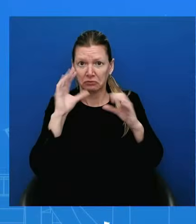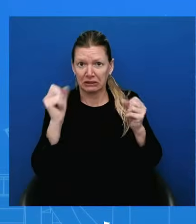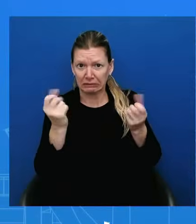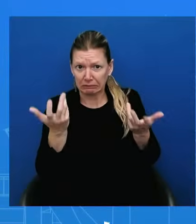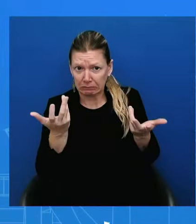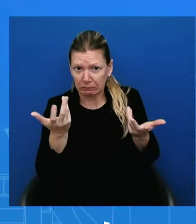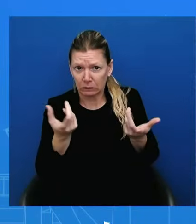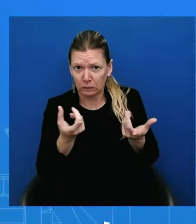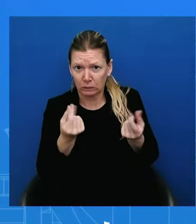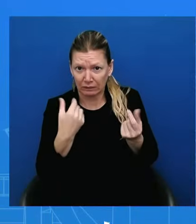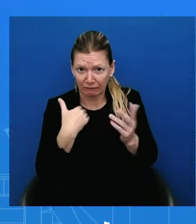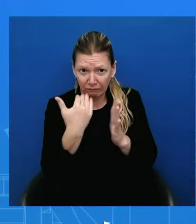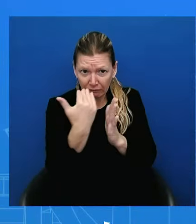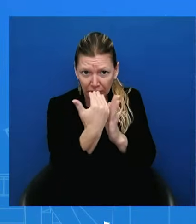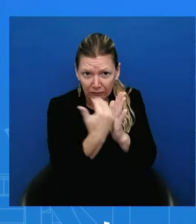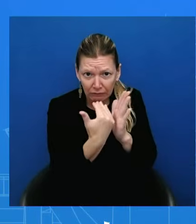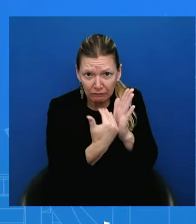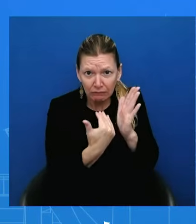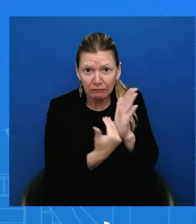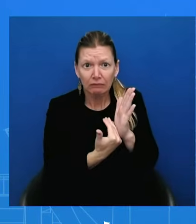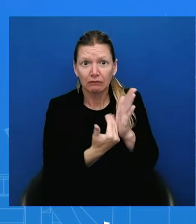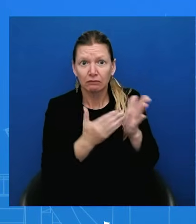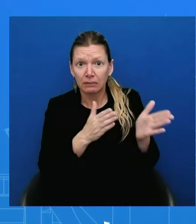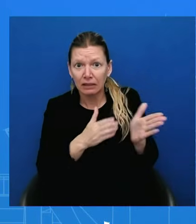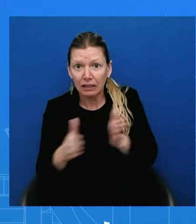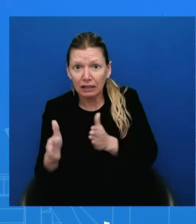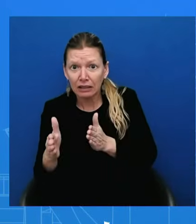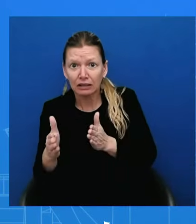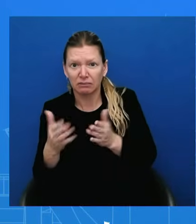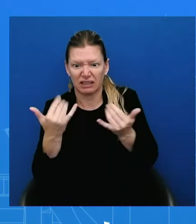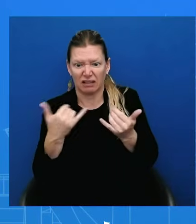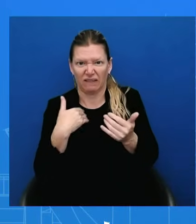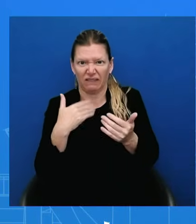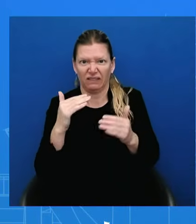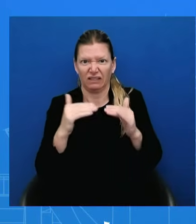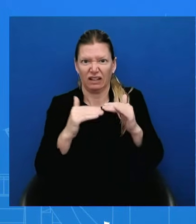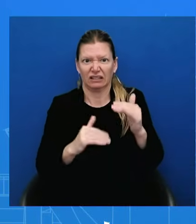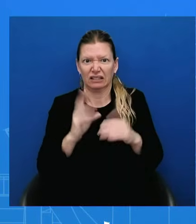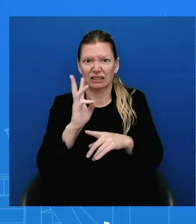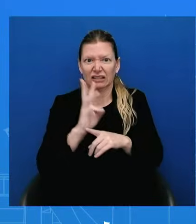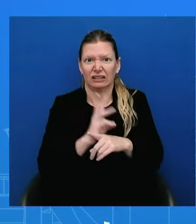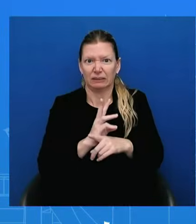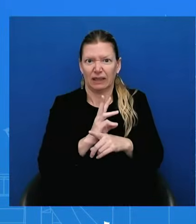has less than six months to get done? Mr. Kirby: Well, look, now that -- that he’s not running for reelection, certainly,